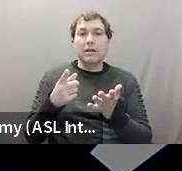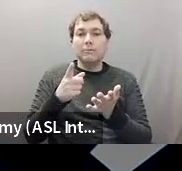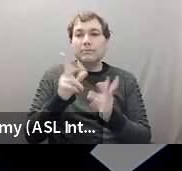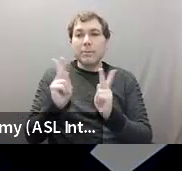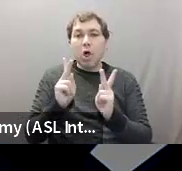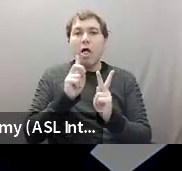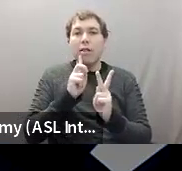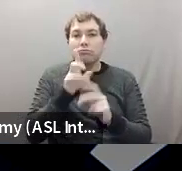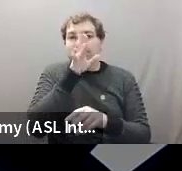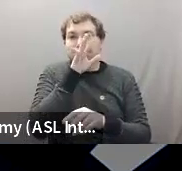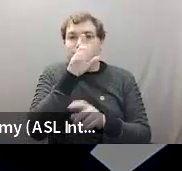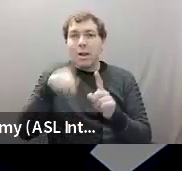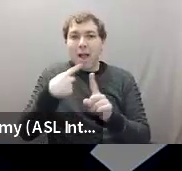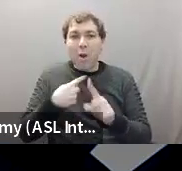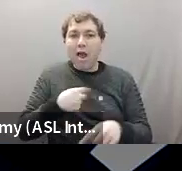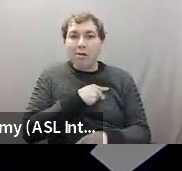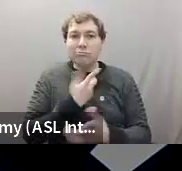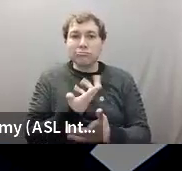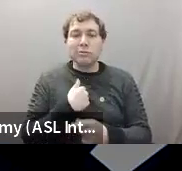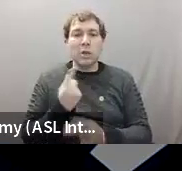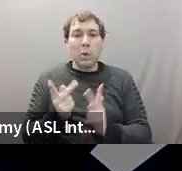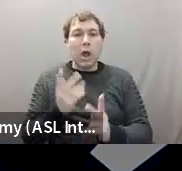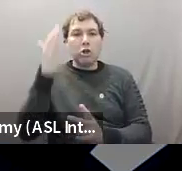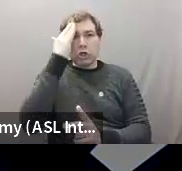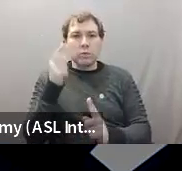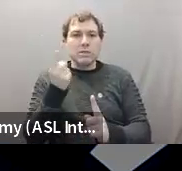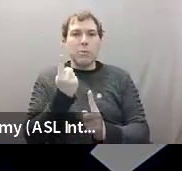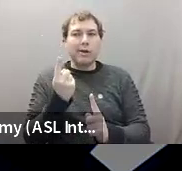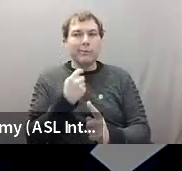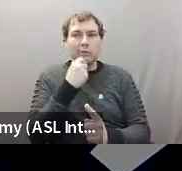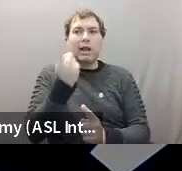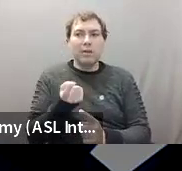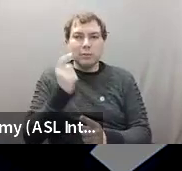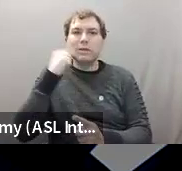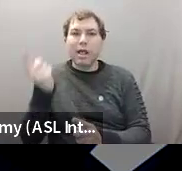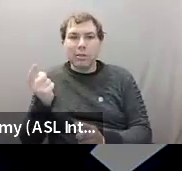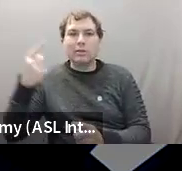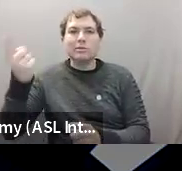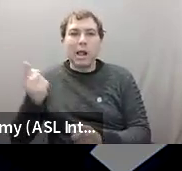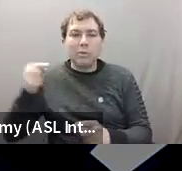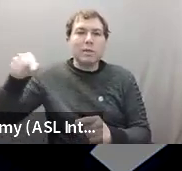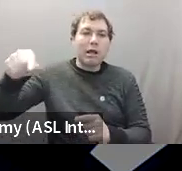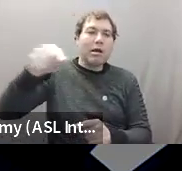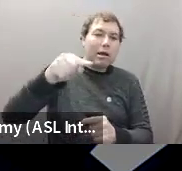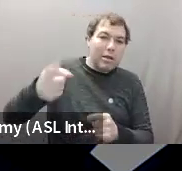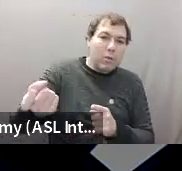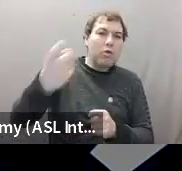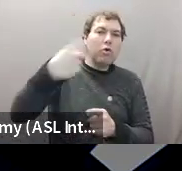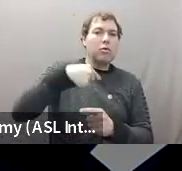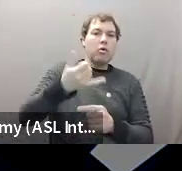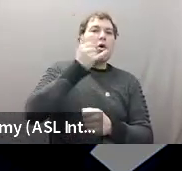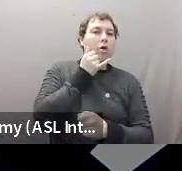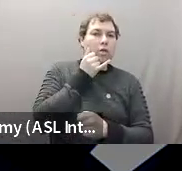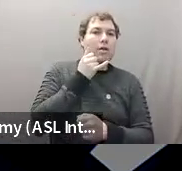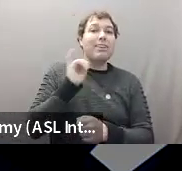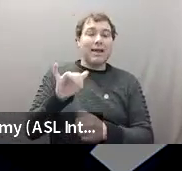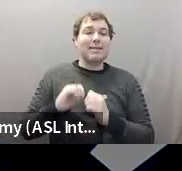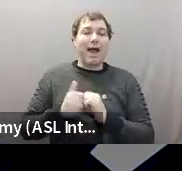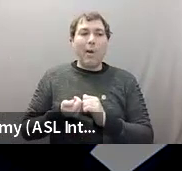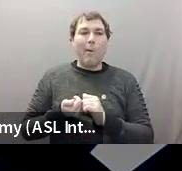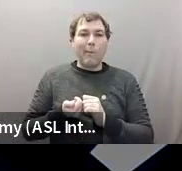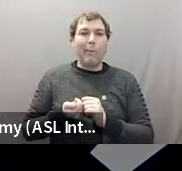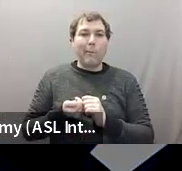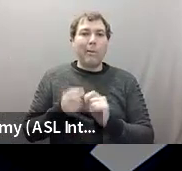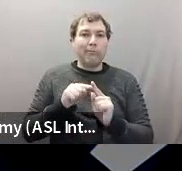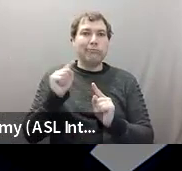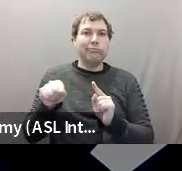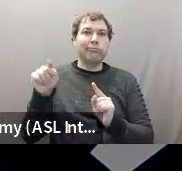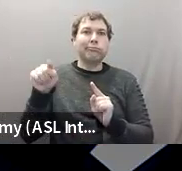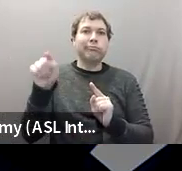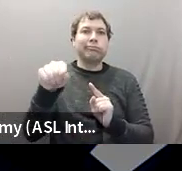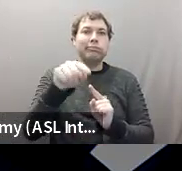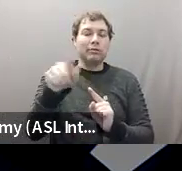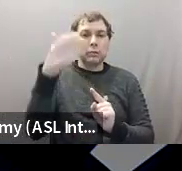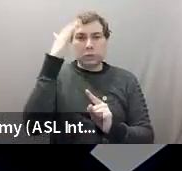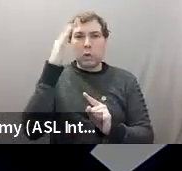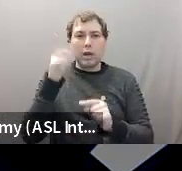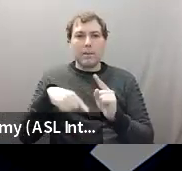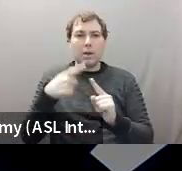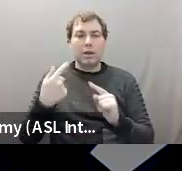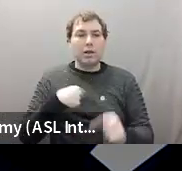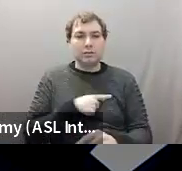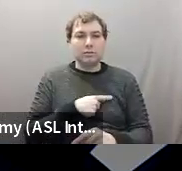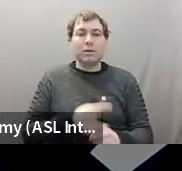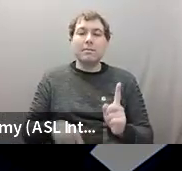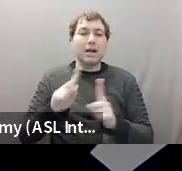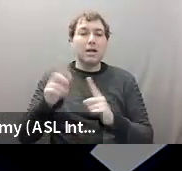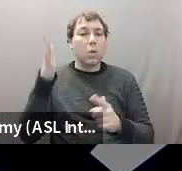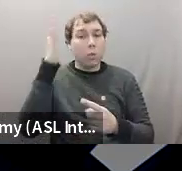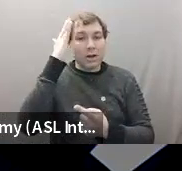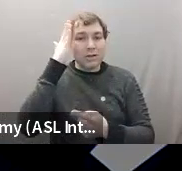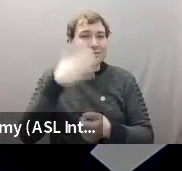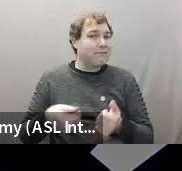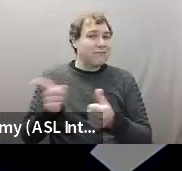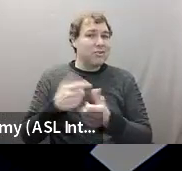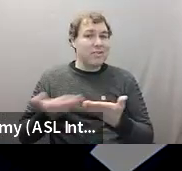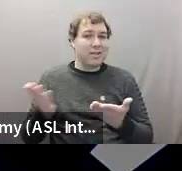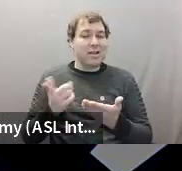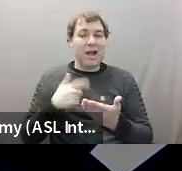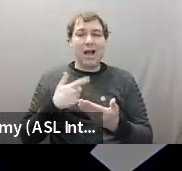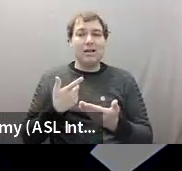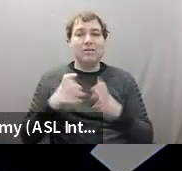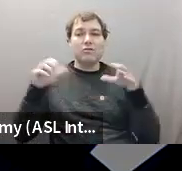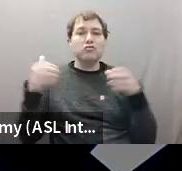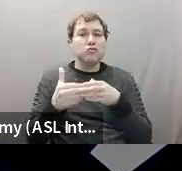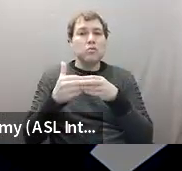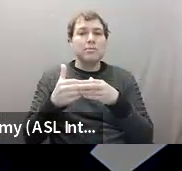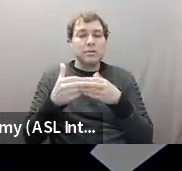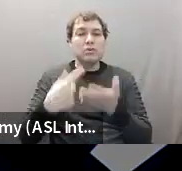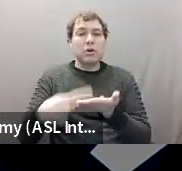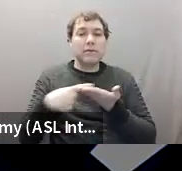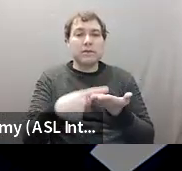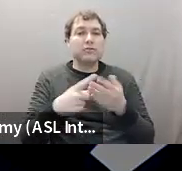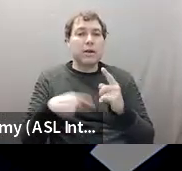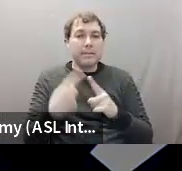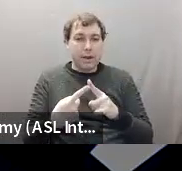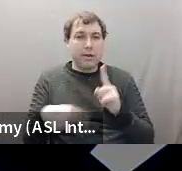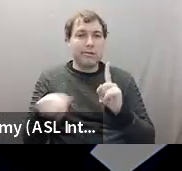Troy Bowser: and we cause some person that knows somebody there. No smile would tell them about us, and then they are calling. Inquire. That's the the word about why we have to, you know, talk to people that don't know about us. But the first thing about awareness is that I hold this group conversation. I had this group conversation about positive perception